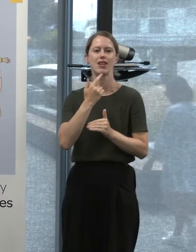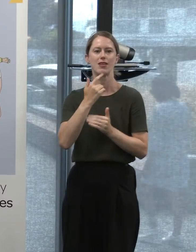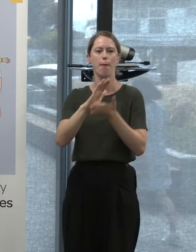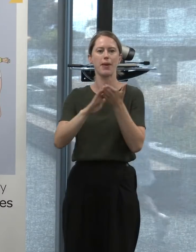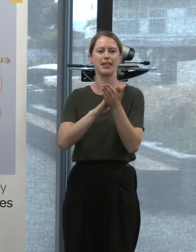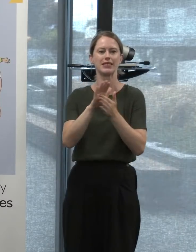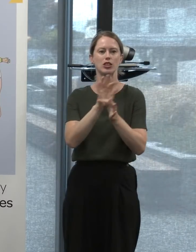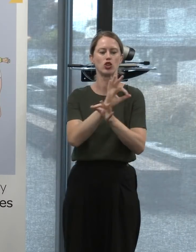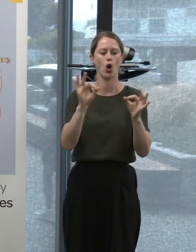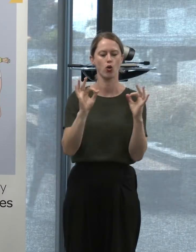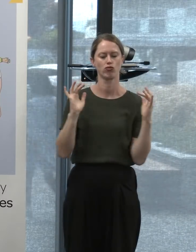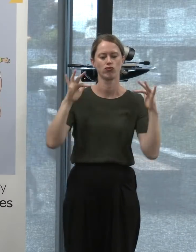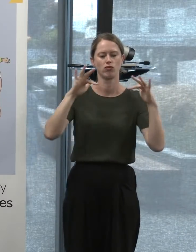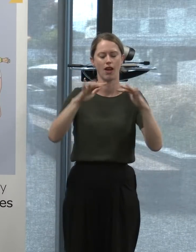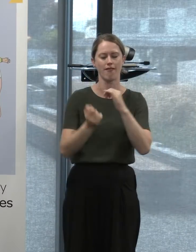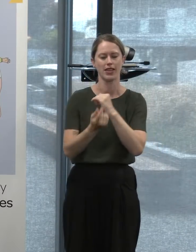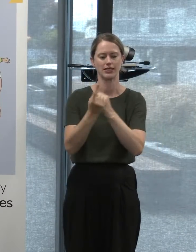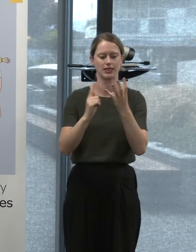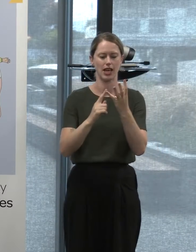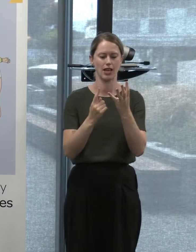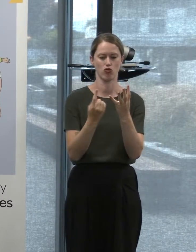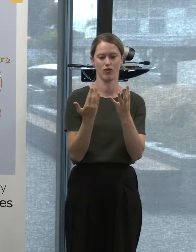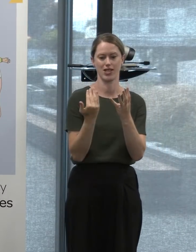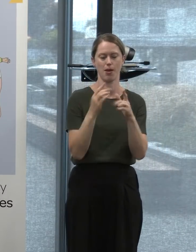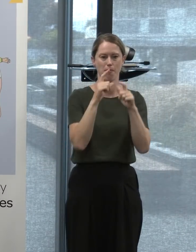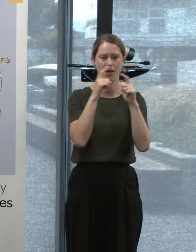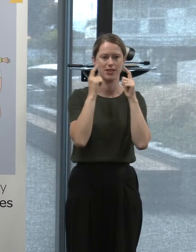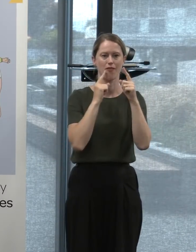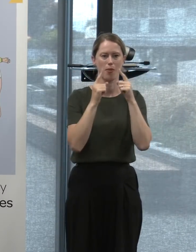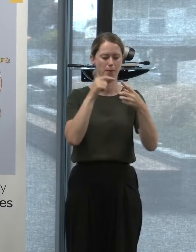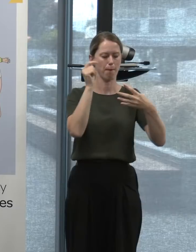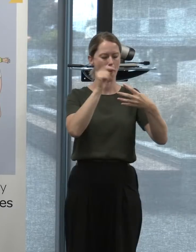over 50 million rapid antigen tests in the next few months to